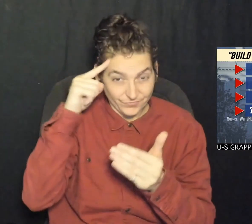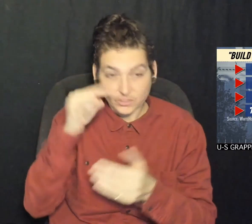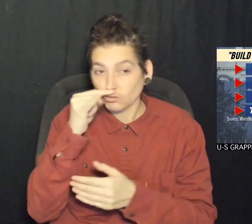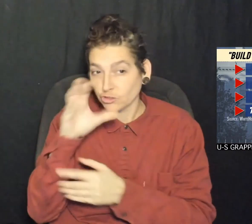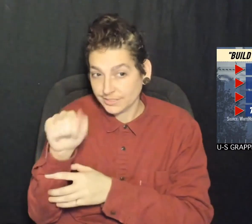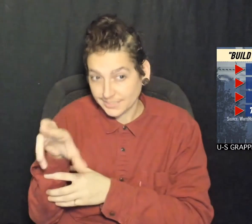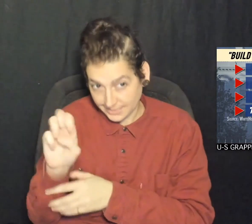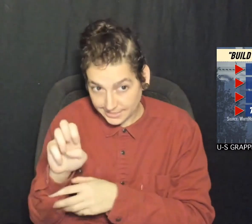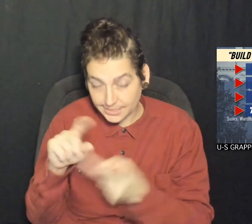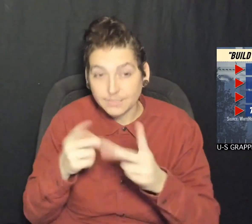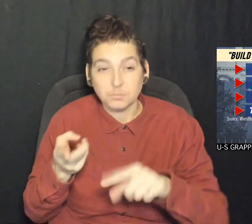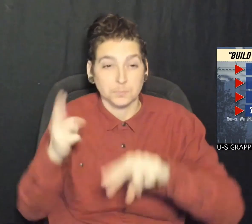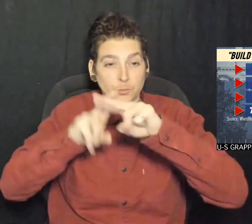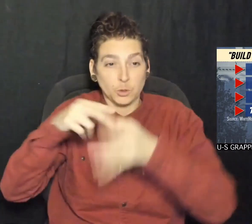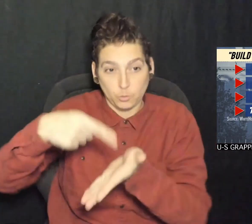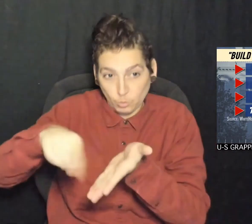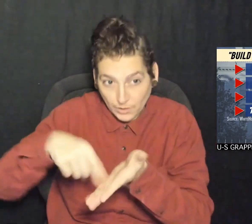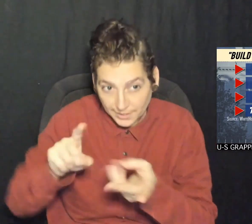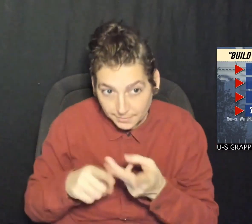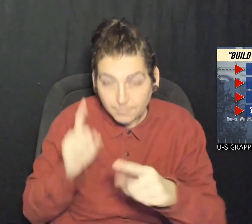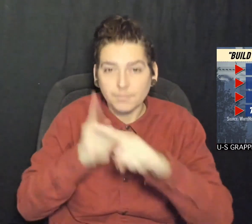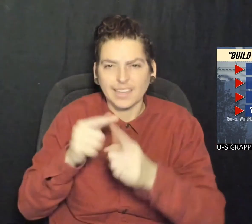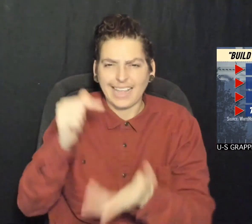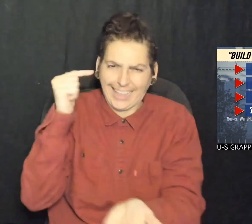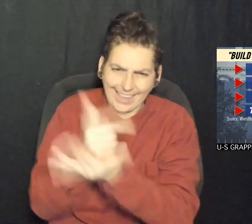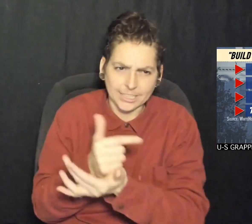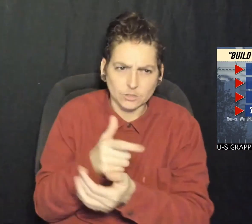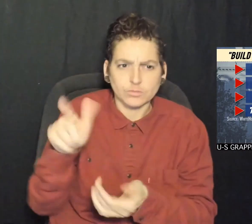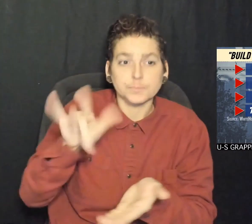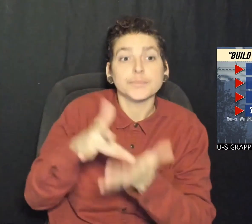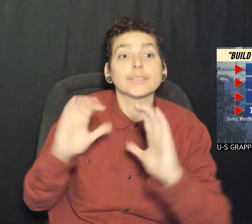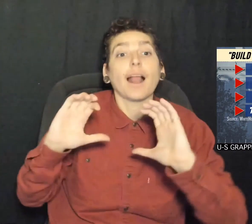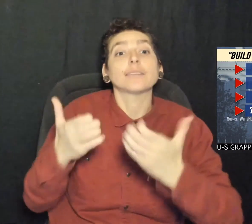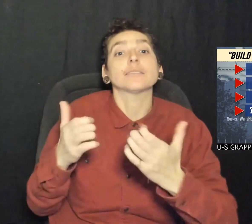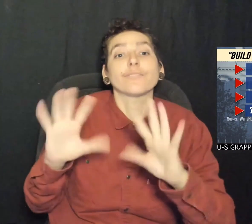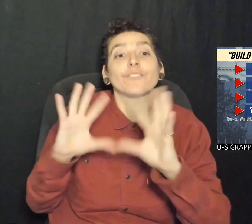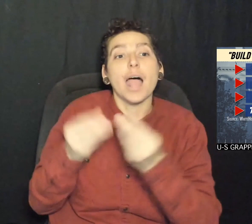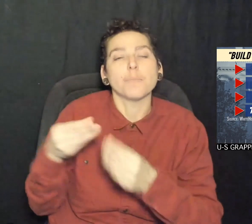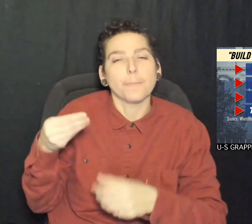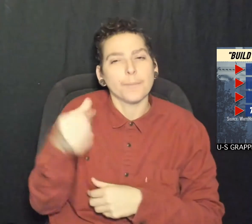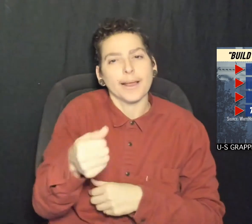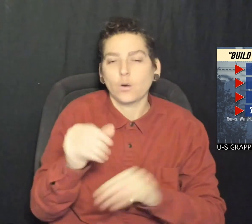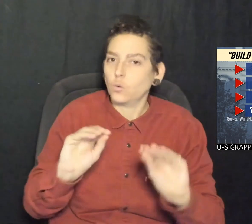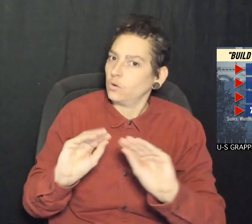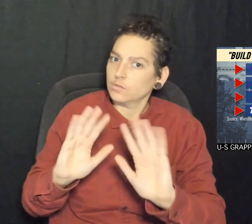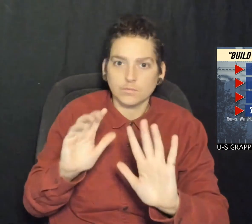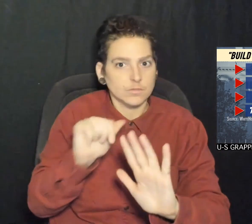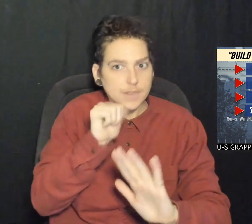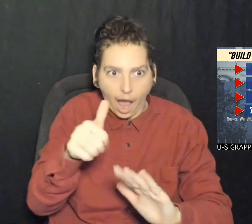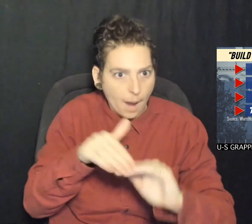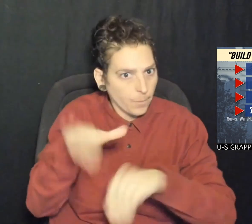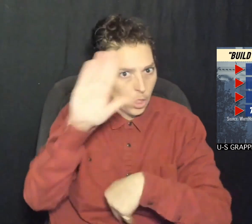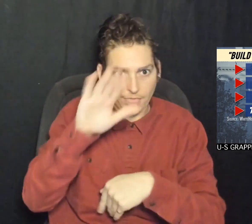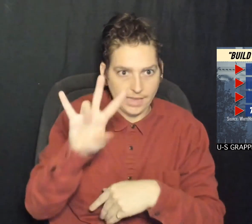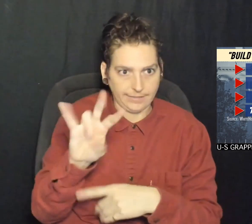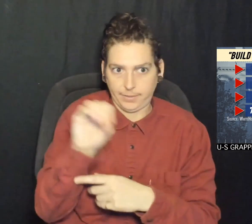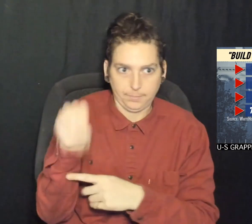better plan would invest close to $400 billion in child care boost wages and guarantee middle-class